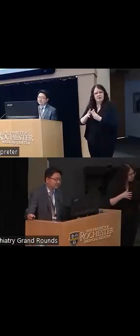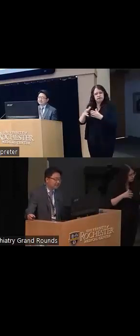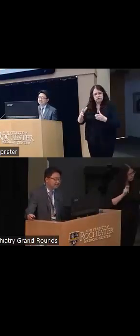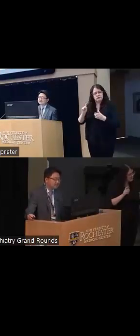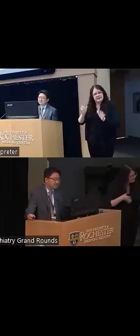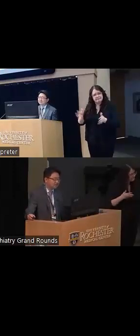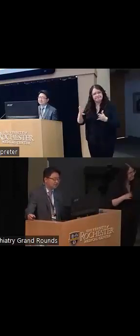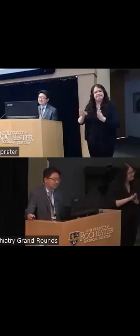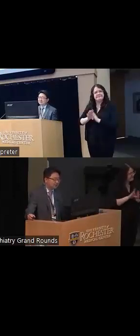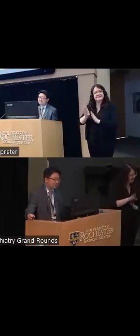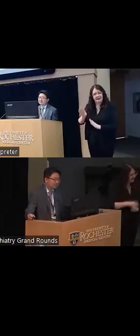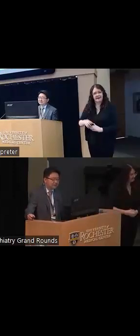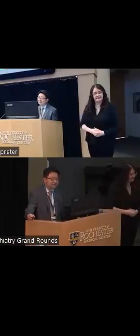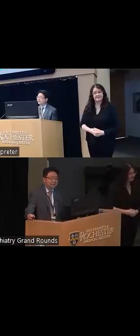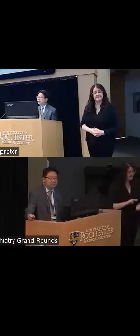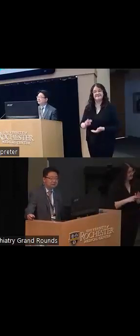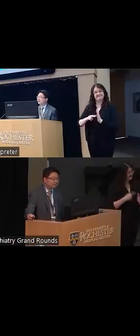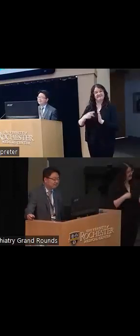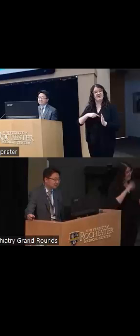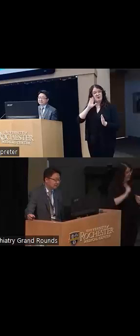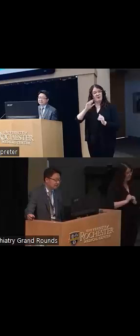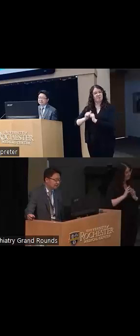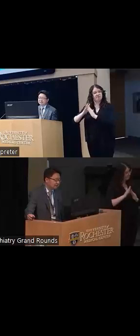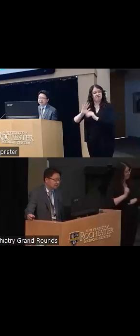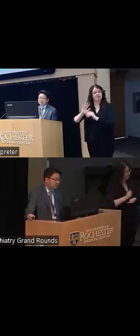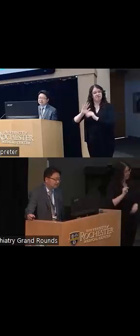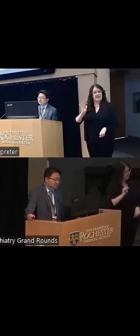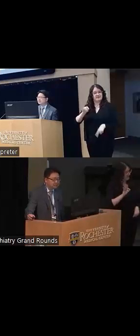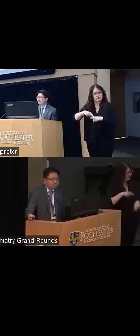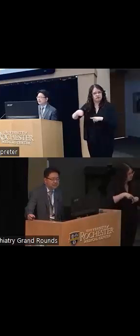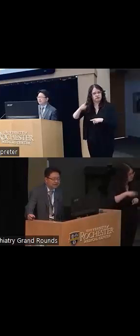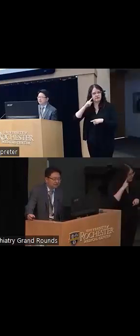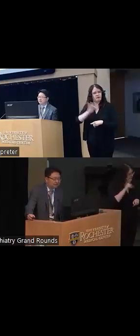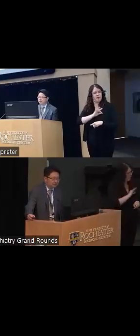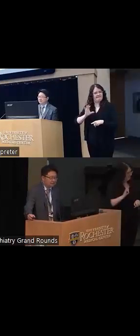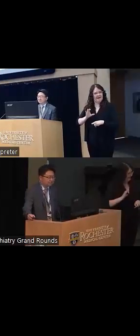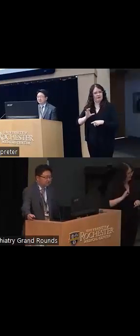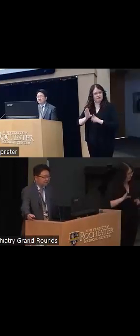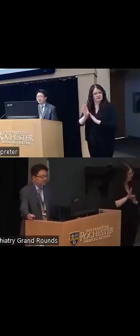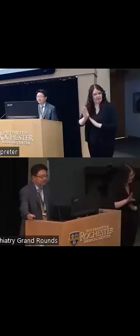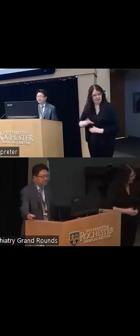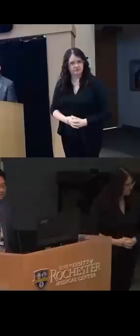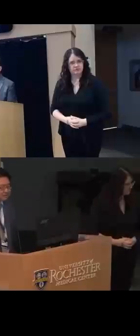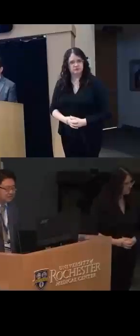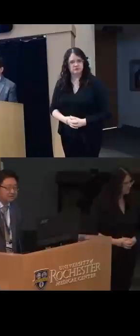developed a task force on a faculty development and we'll also again I think really develop this